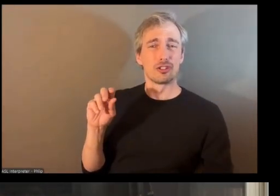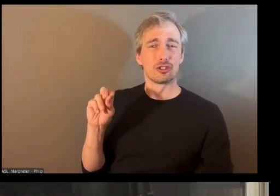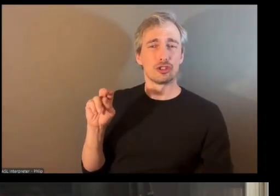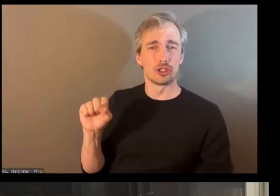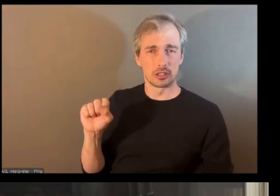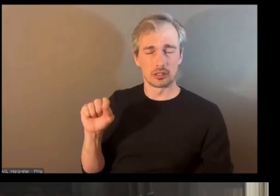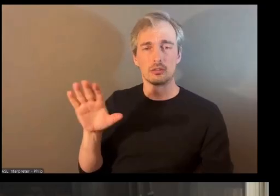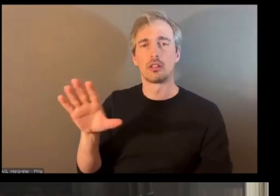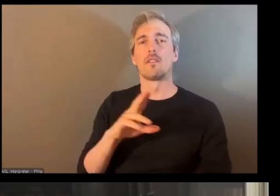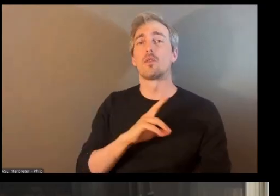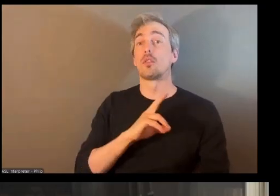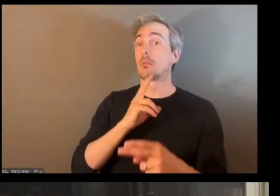Annual percentage rate.